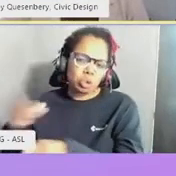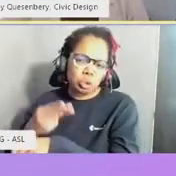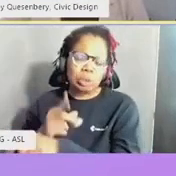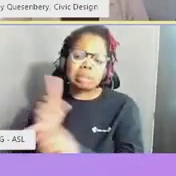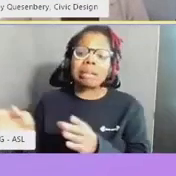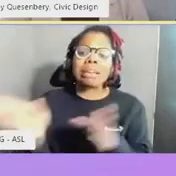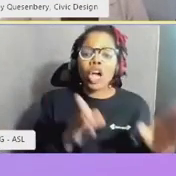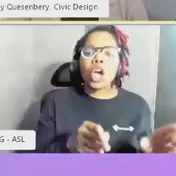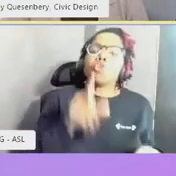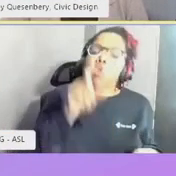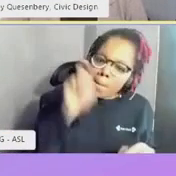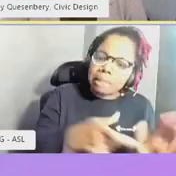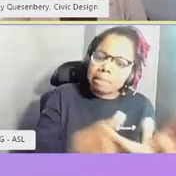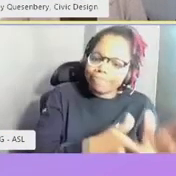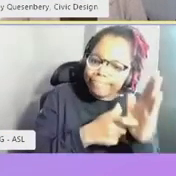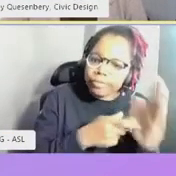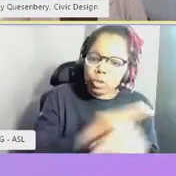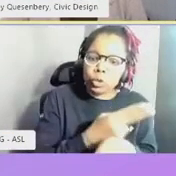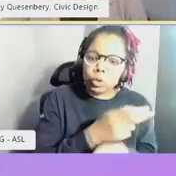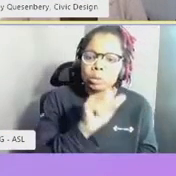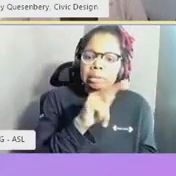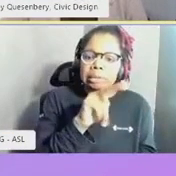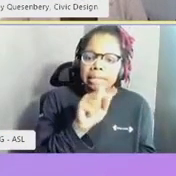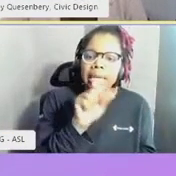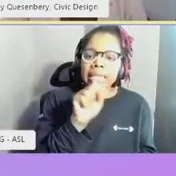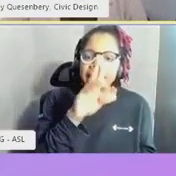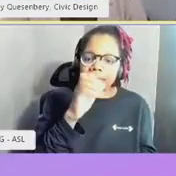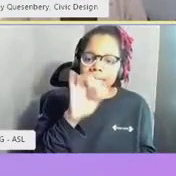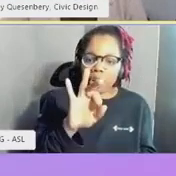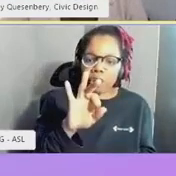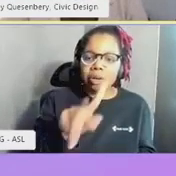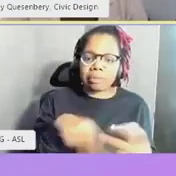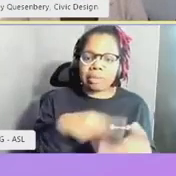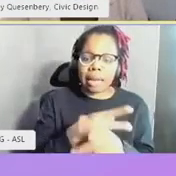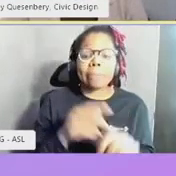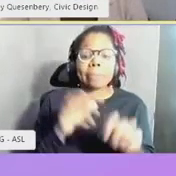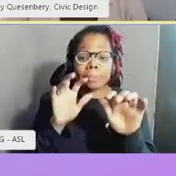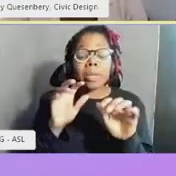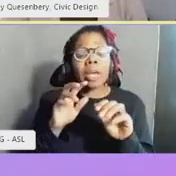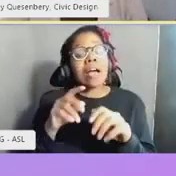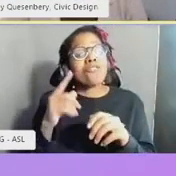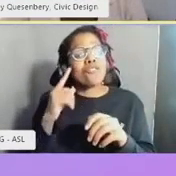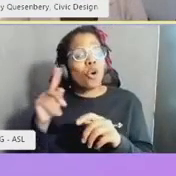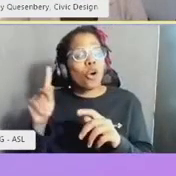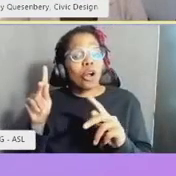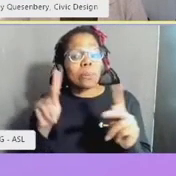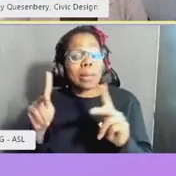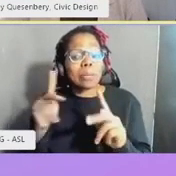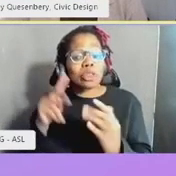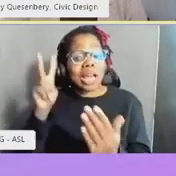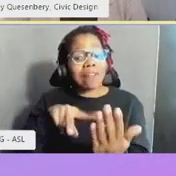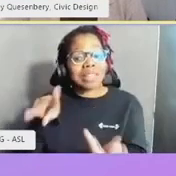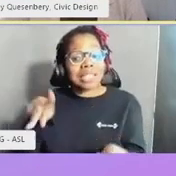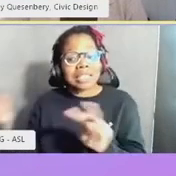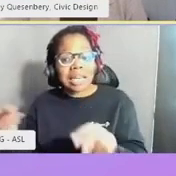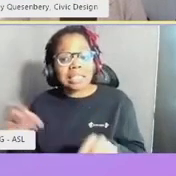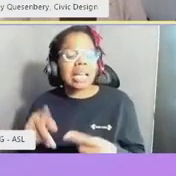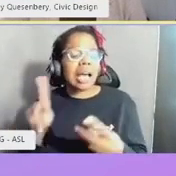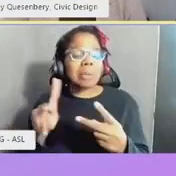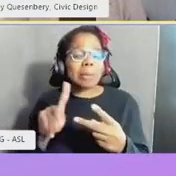research. So version one said you should use sans serif type. Version two said you had to use sans serif type,